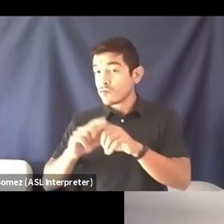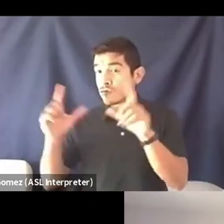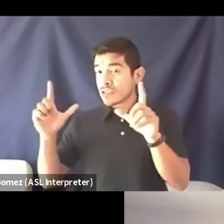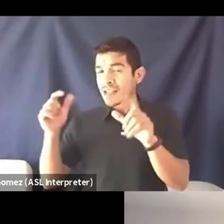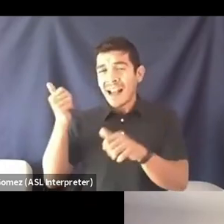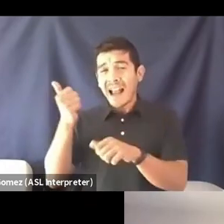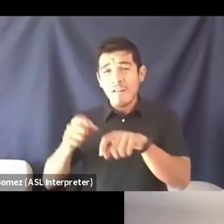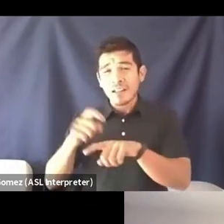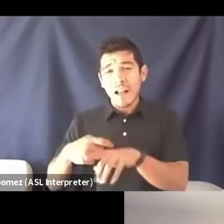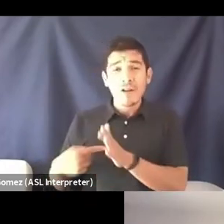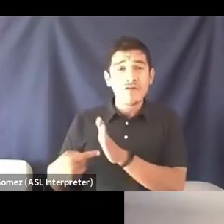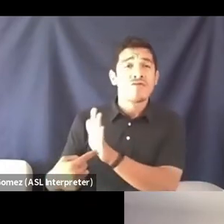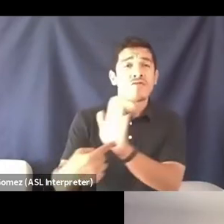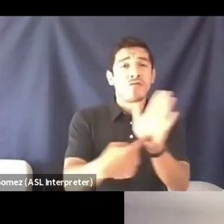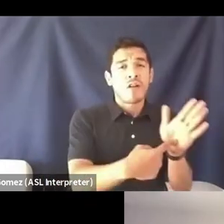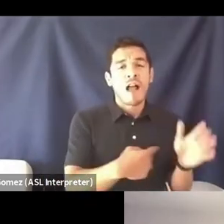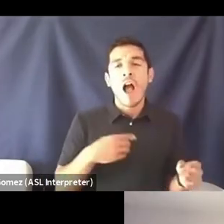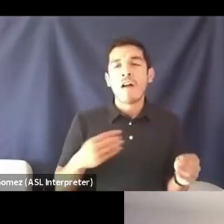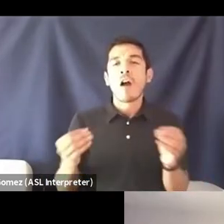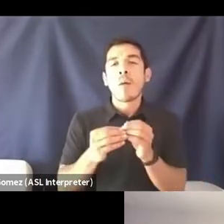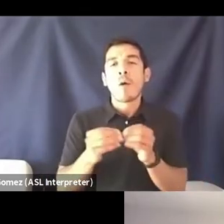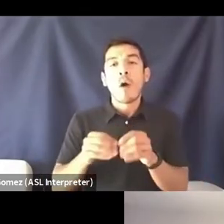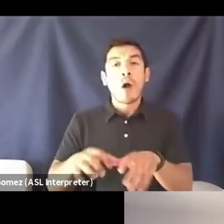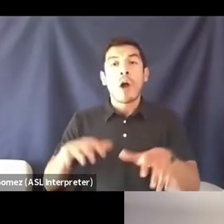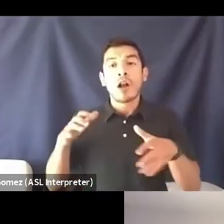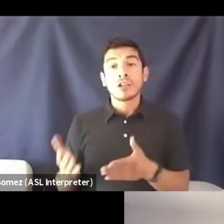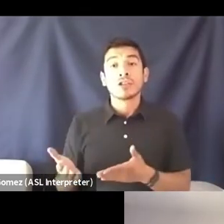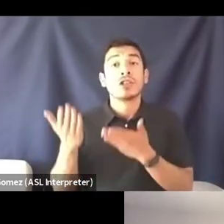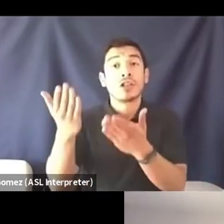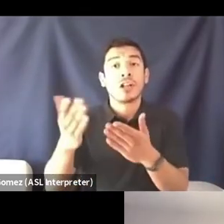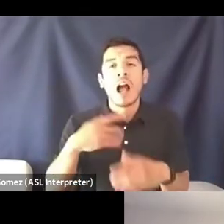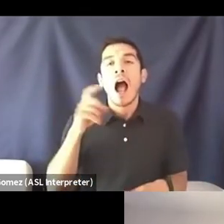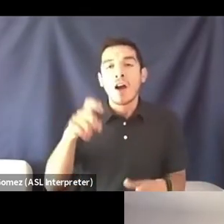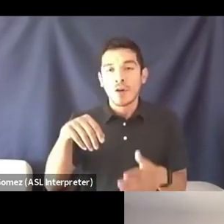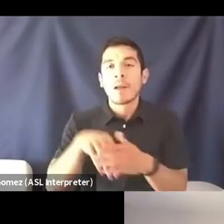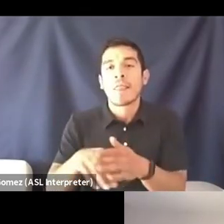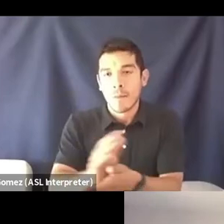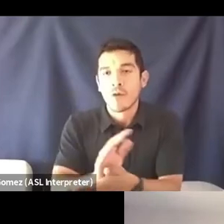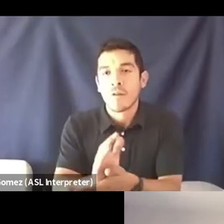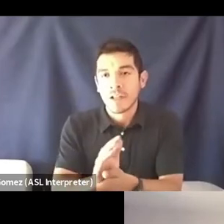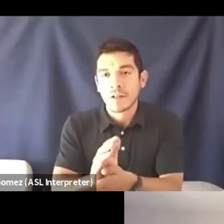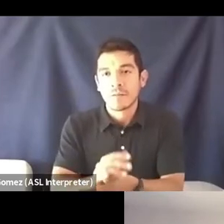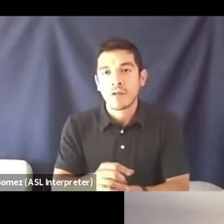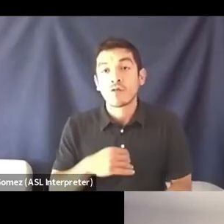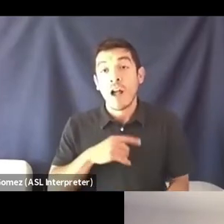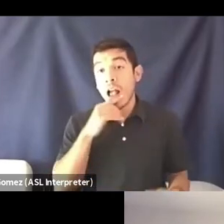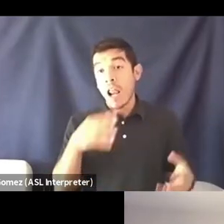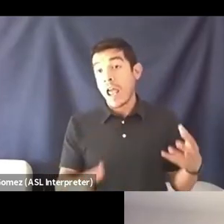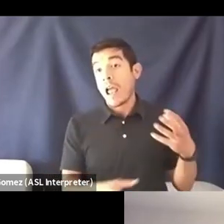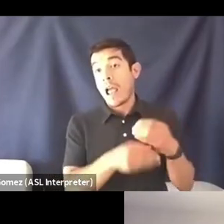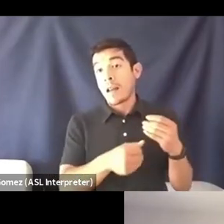there will be more audience suggest like I should be in the film. So I actually add myself little by little,